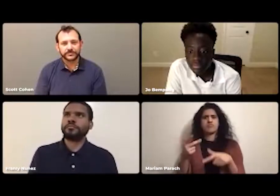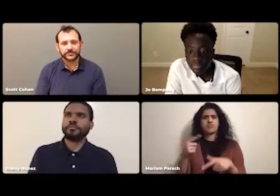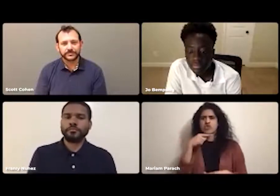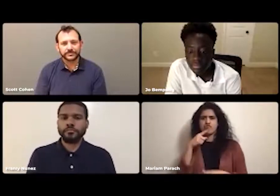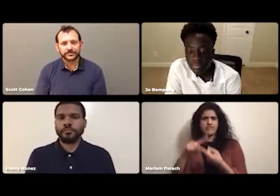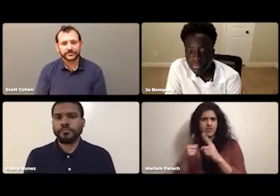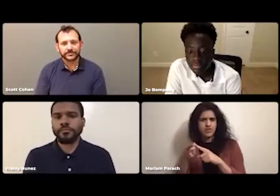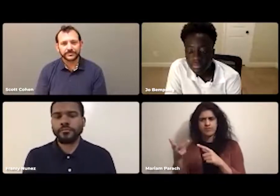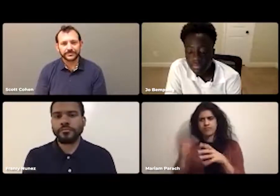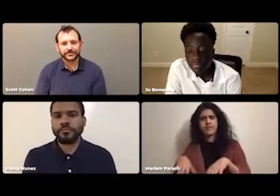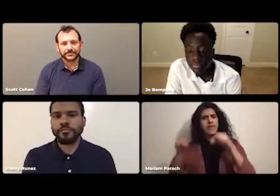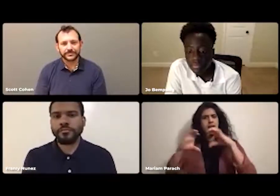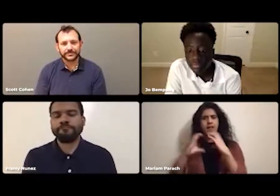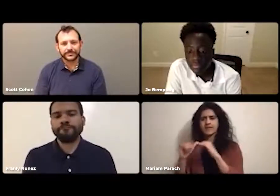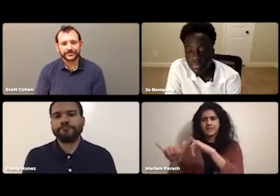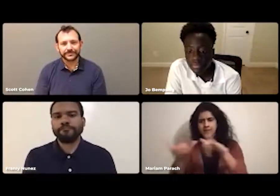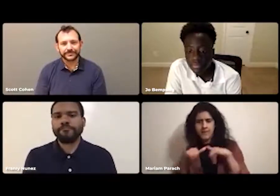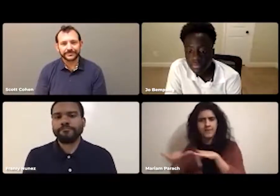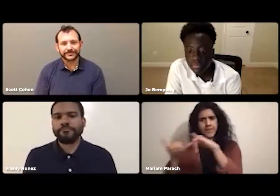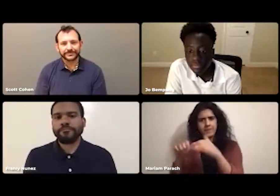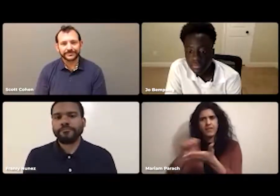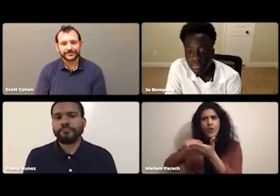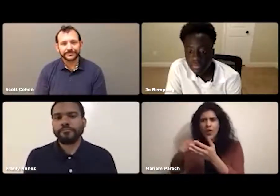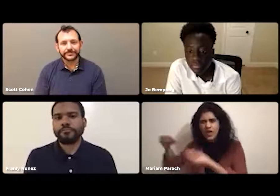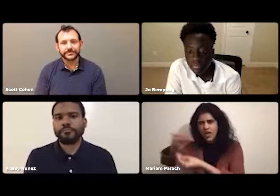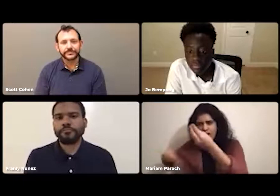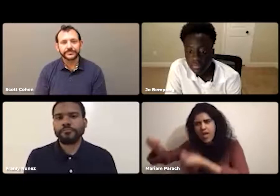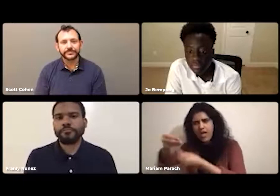I made 4 really good friends there.